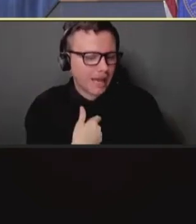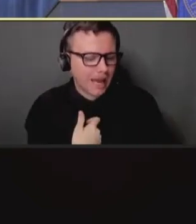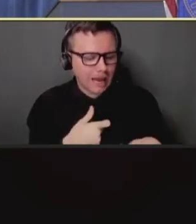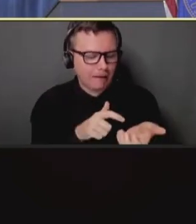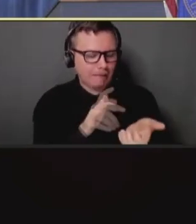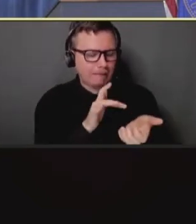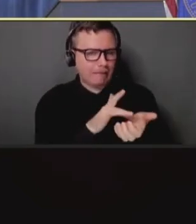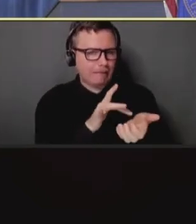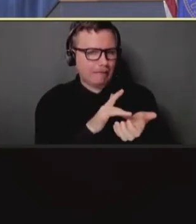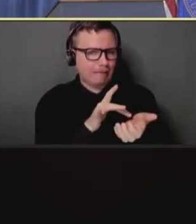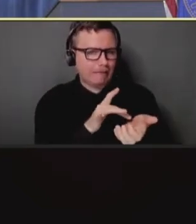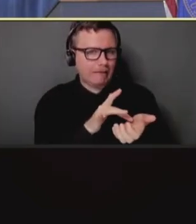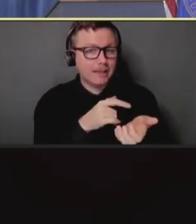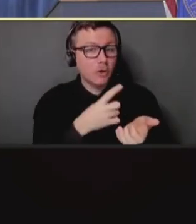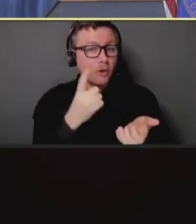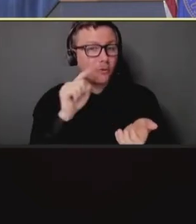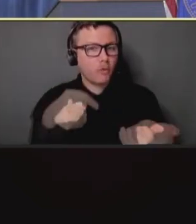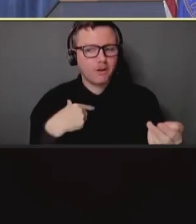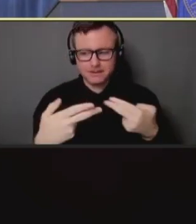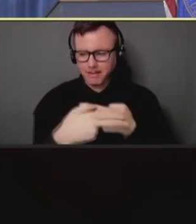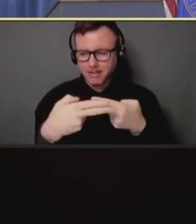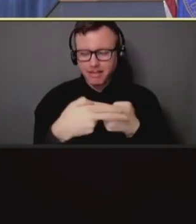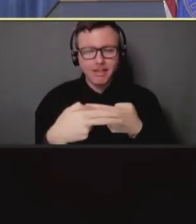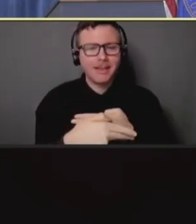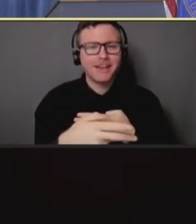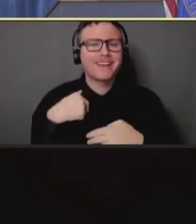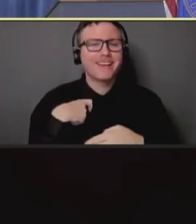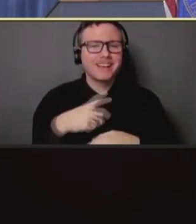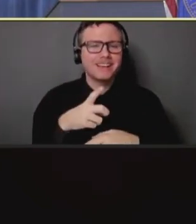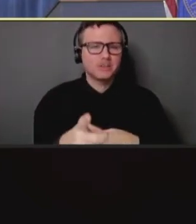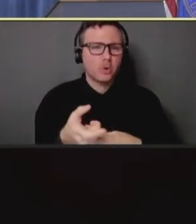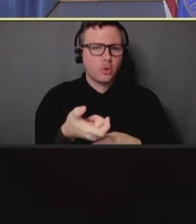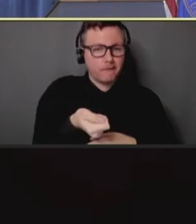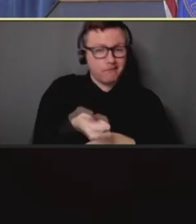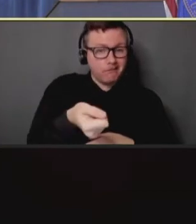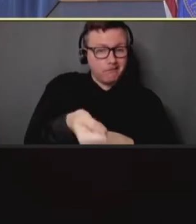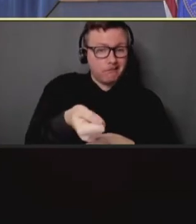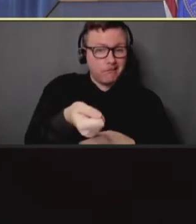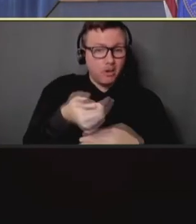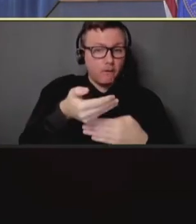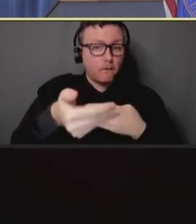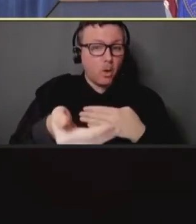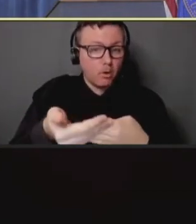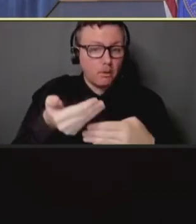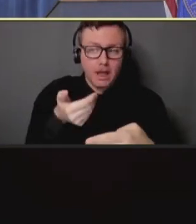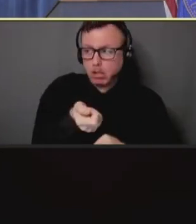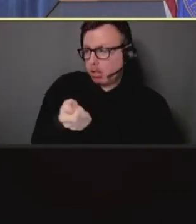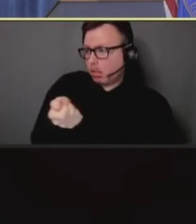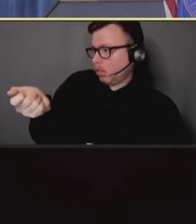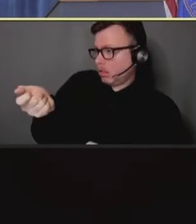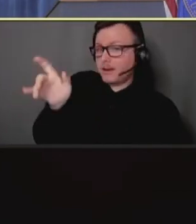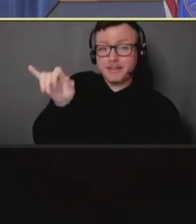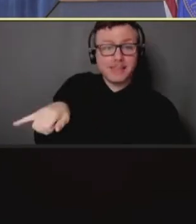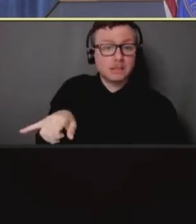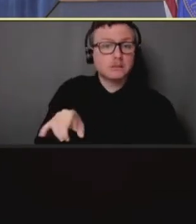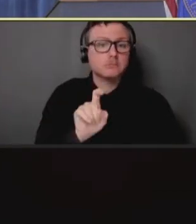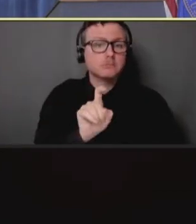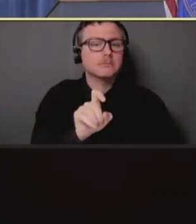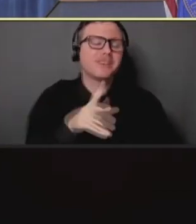Is it the -- oh, I guess the forward and the back buttons and pointing this way? Okay, fantastic, good.